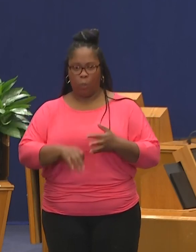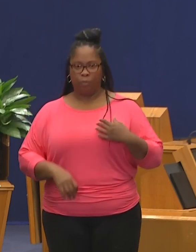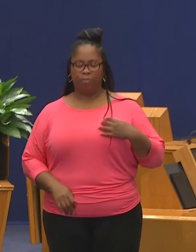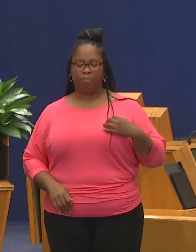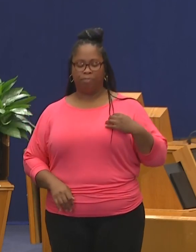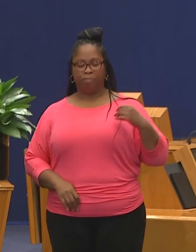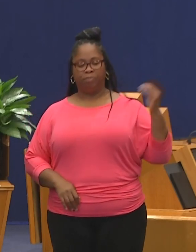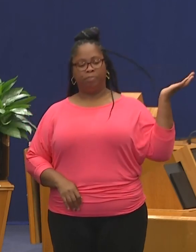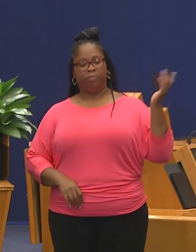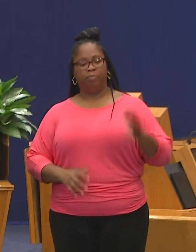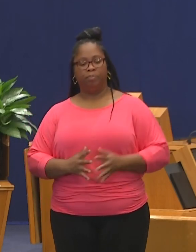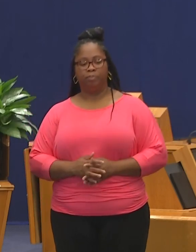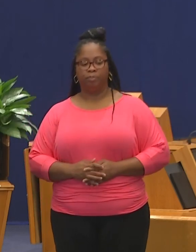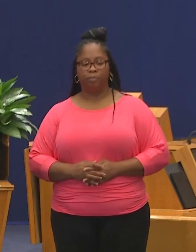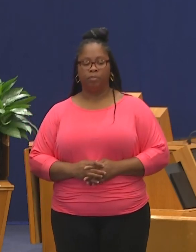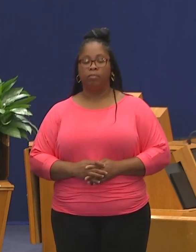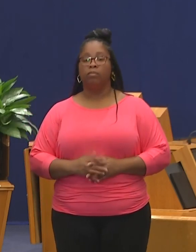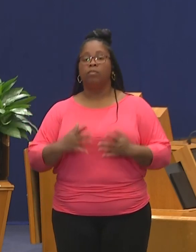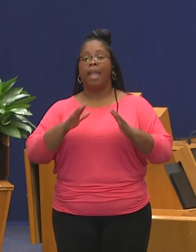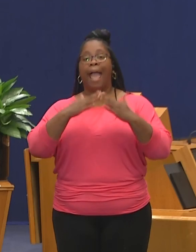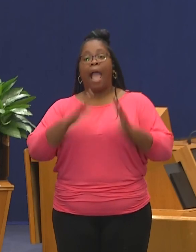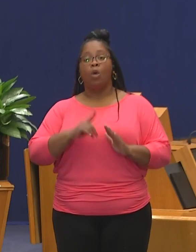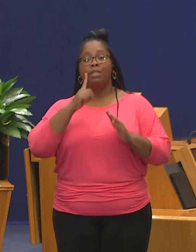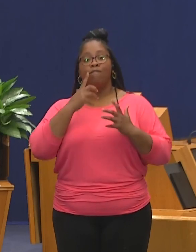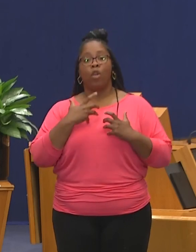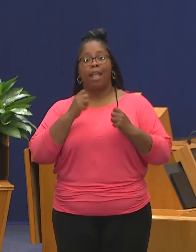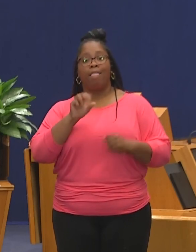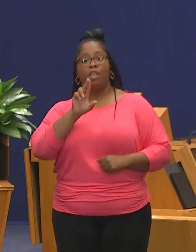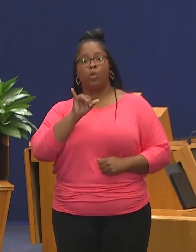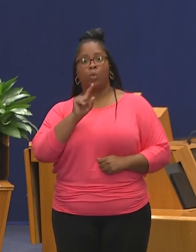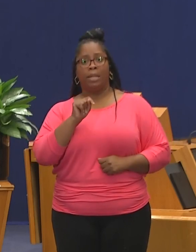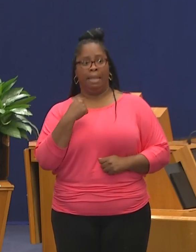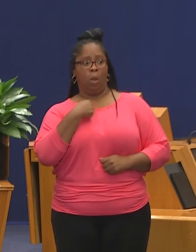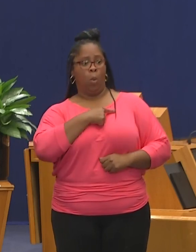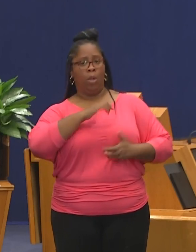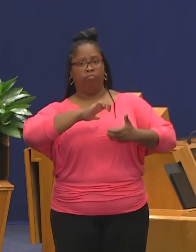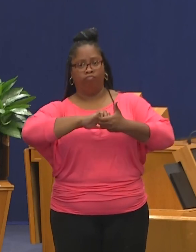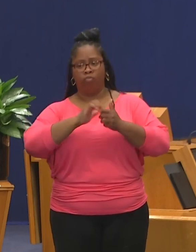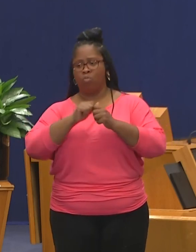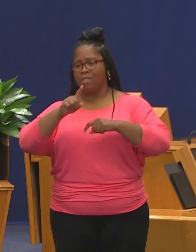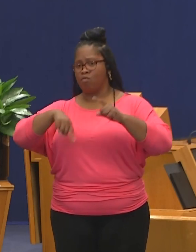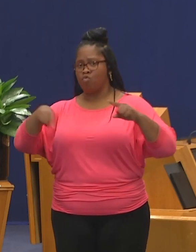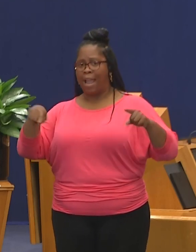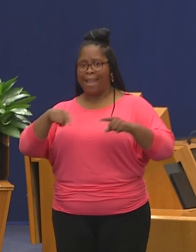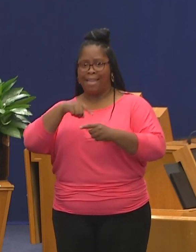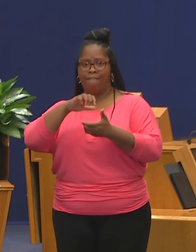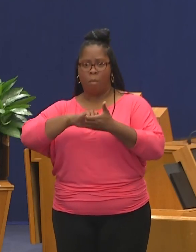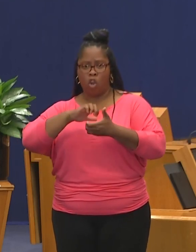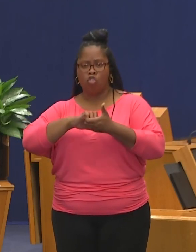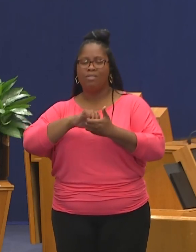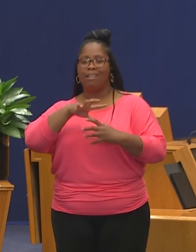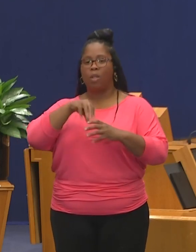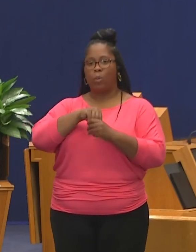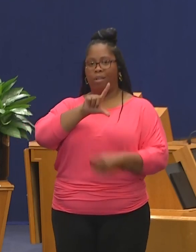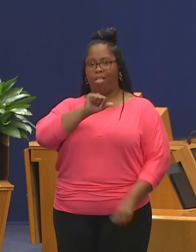OF THE BED COUNT NUMBERS. THE DEPARTMENT OF HEALTH SERVICES HOUSING FOR HEALTH UNIT WORKS WITH A VARIETY OF